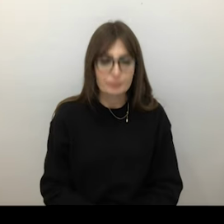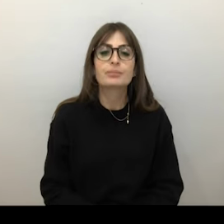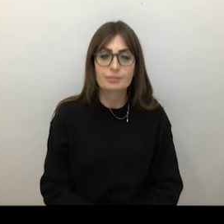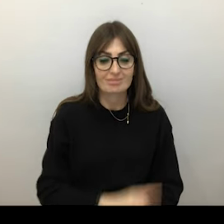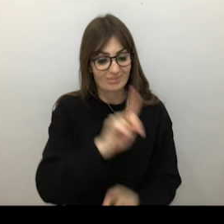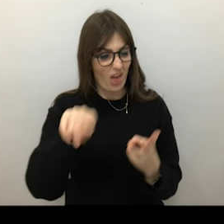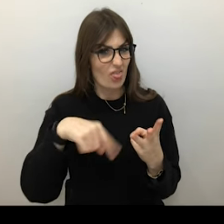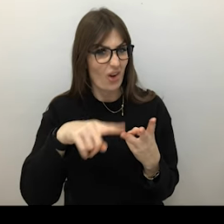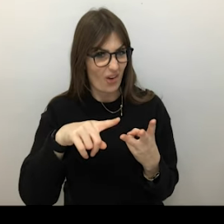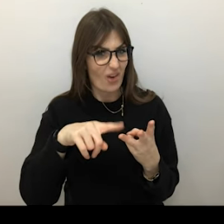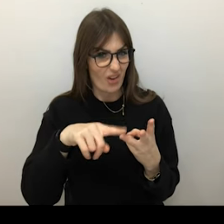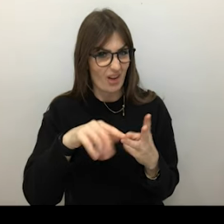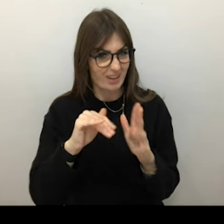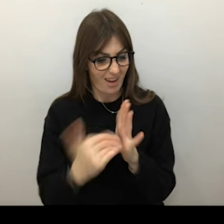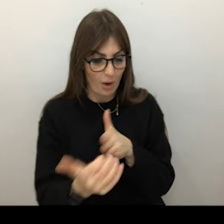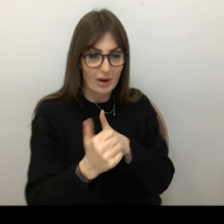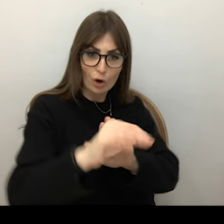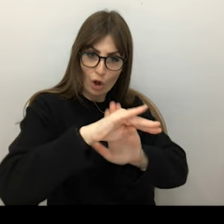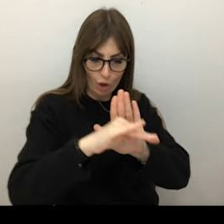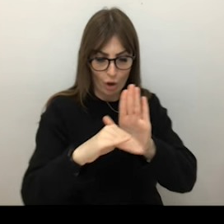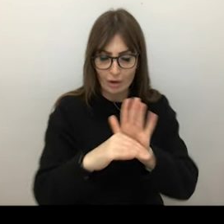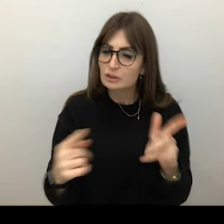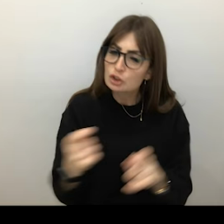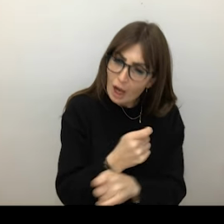This is its third iteration, and our guidelines have evolved